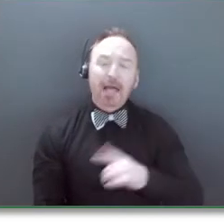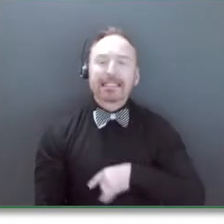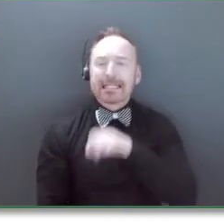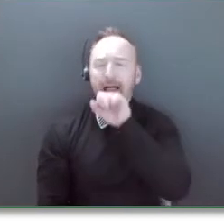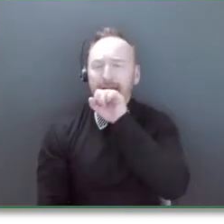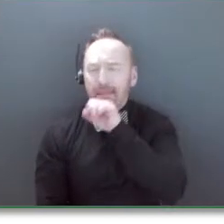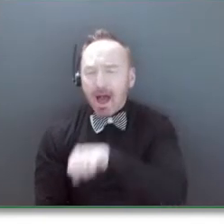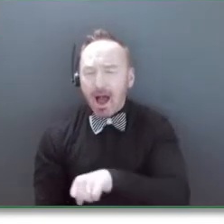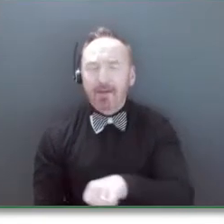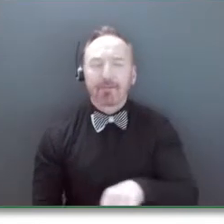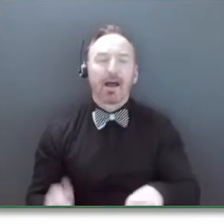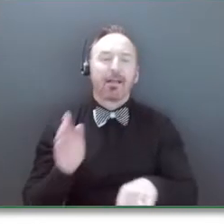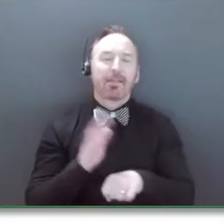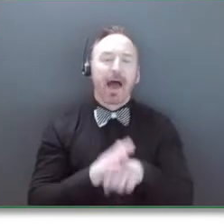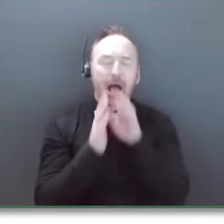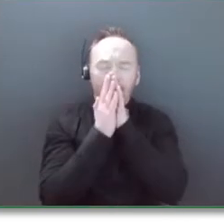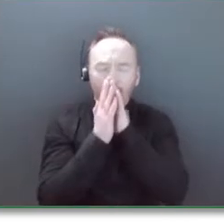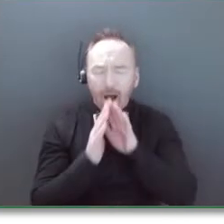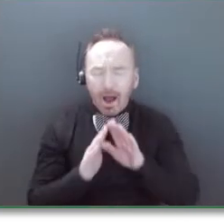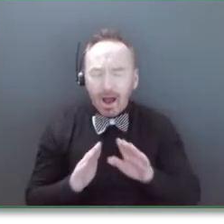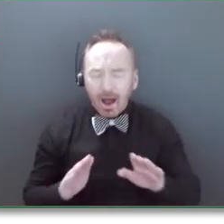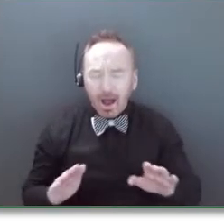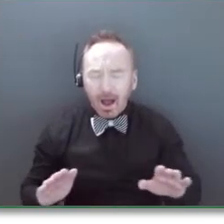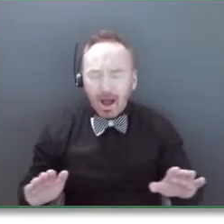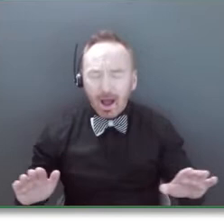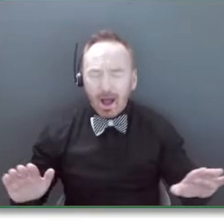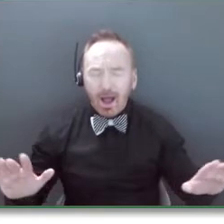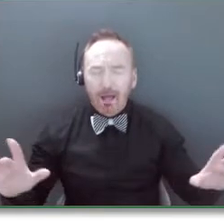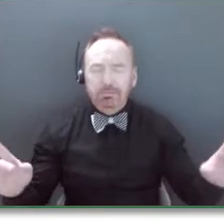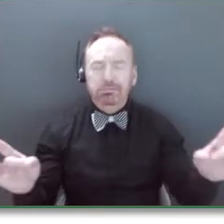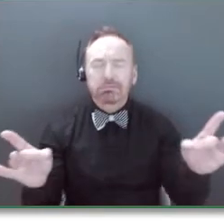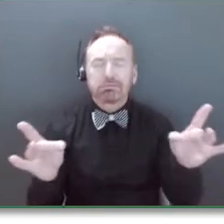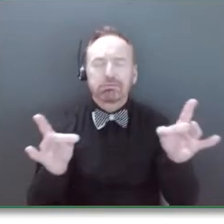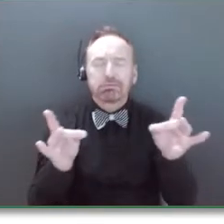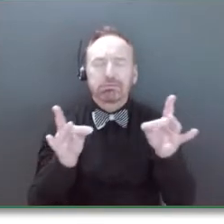contemplation and and communing with nature and here he is looking out at